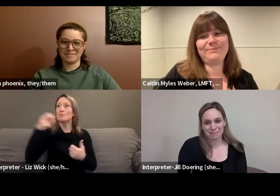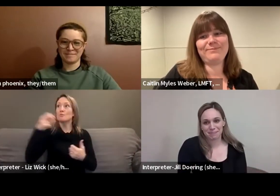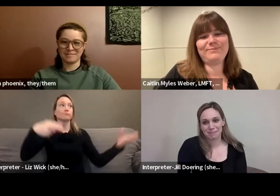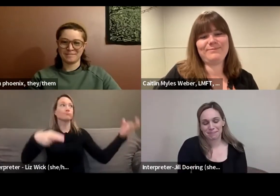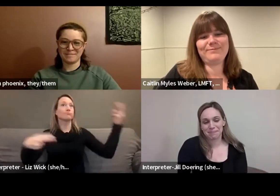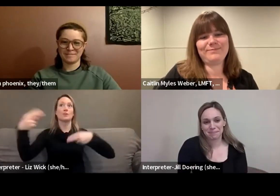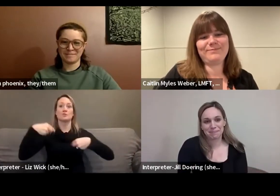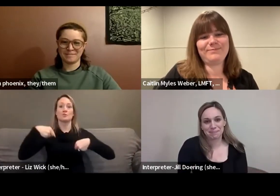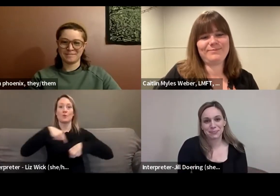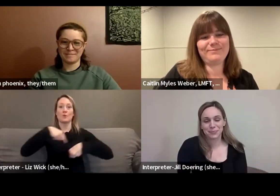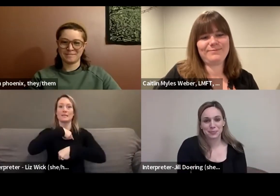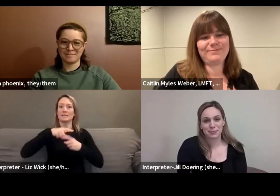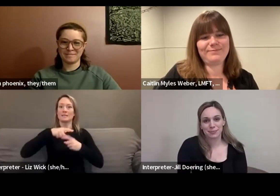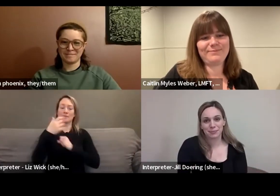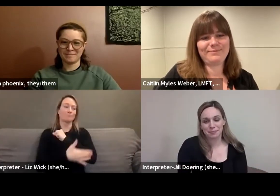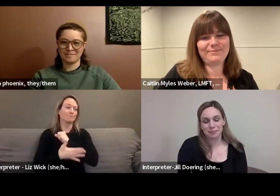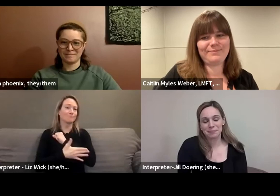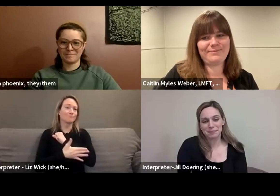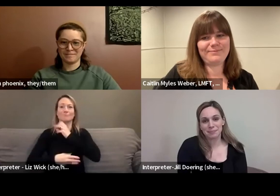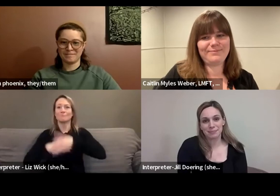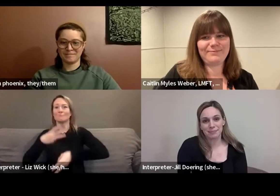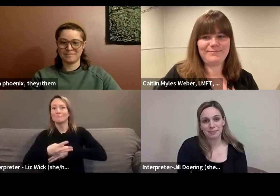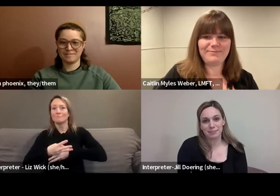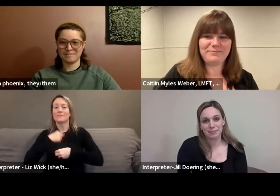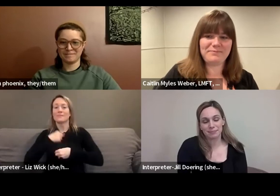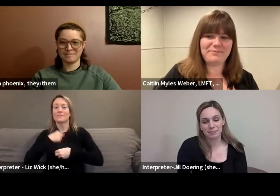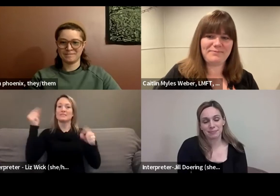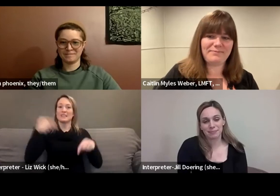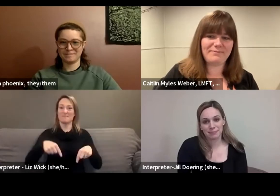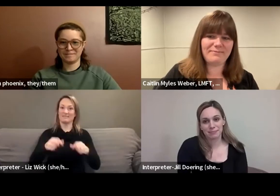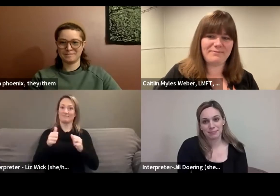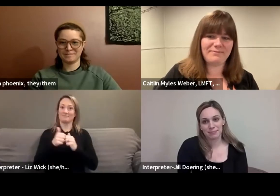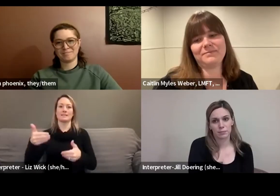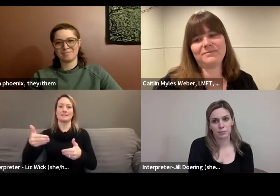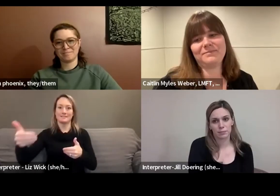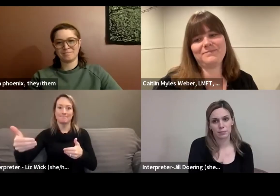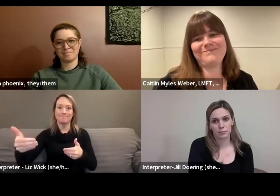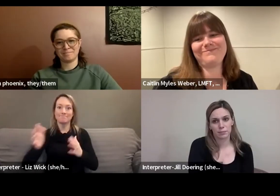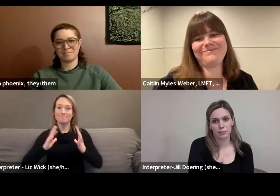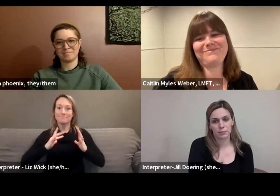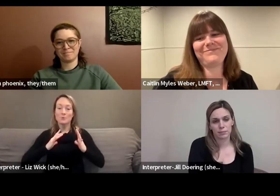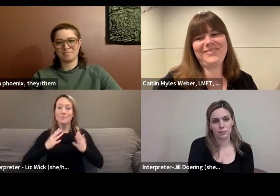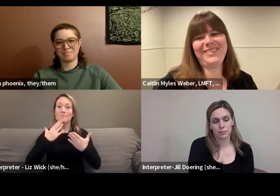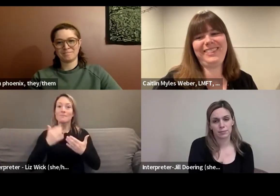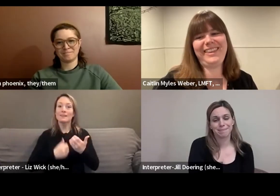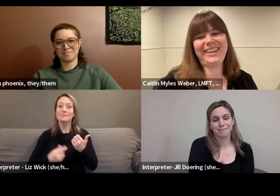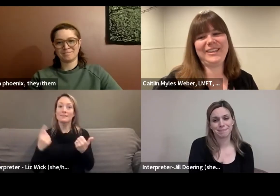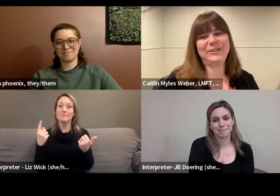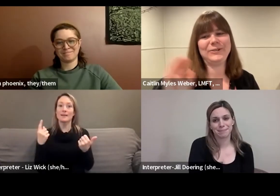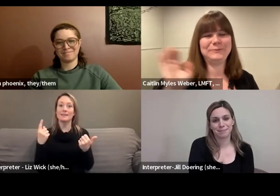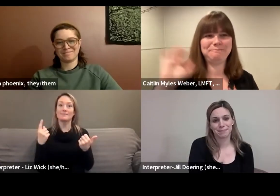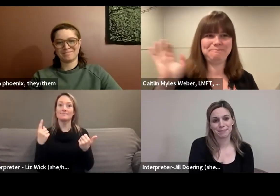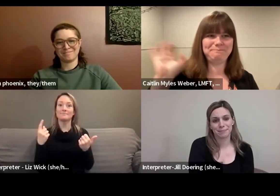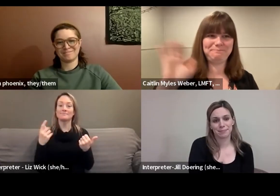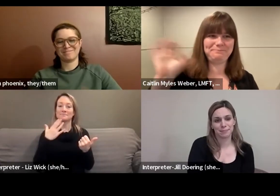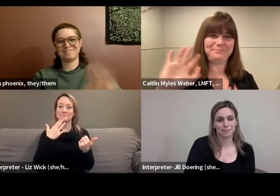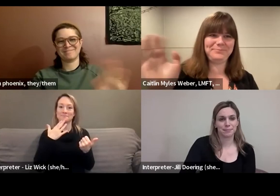or the world and for being here with this conversation. Thanks, everybody. Good to see y'all. - Thank you.